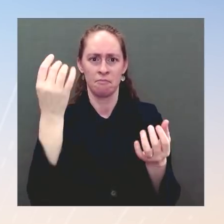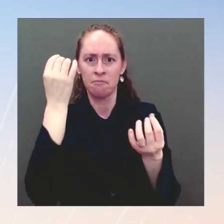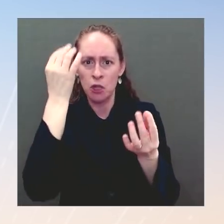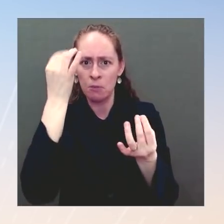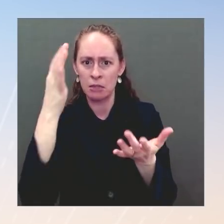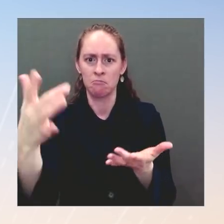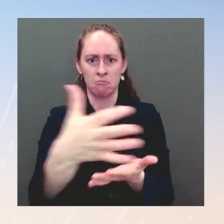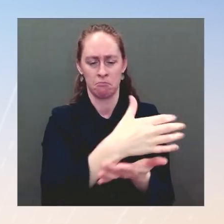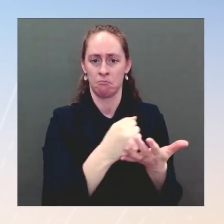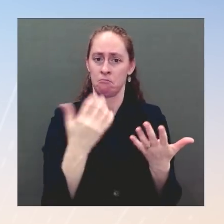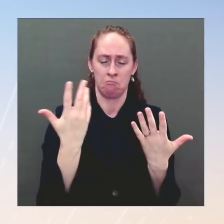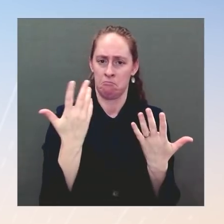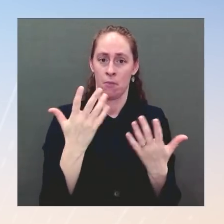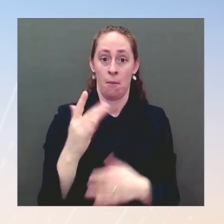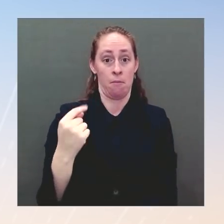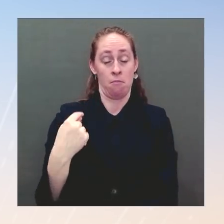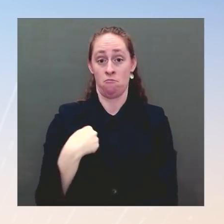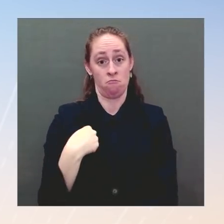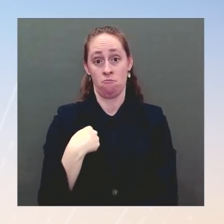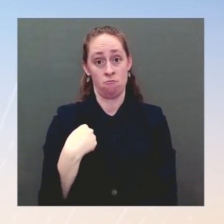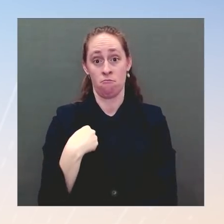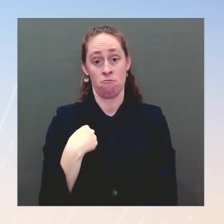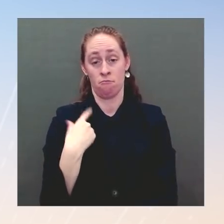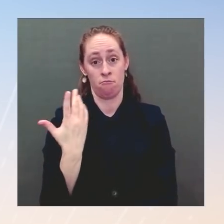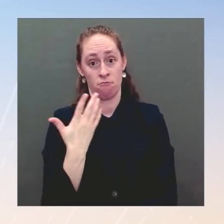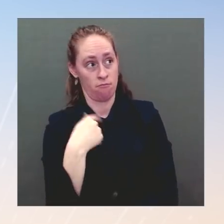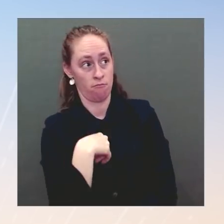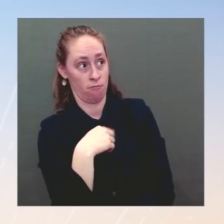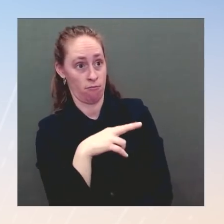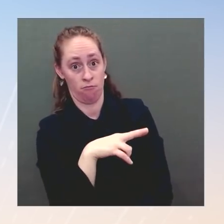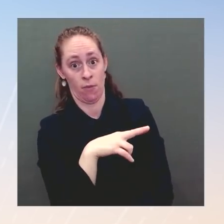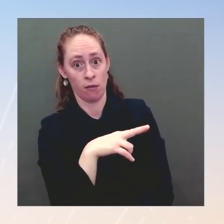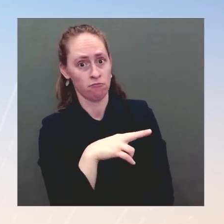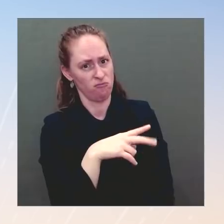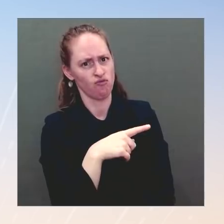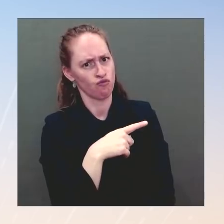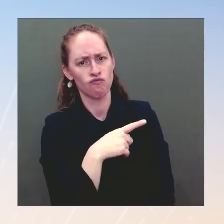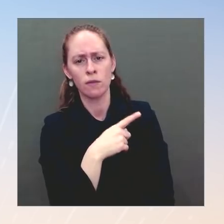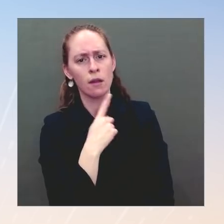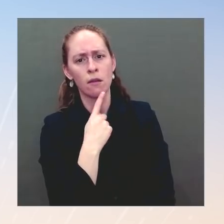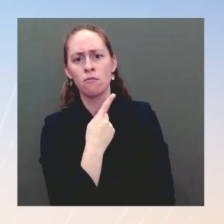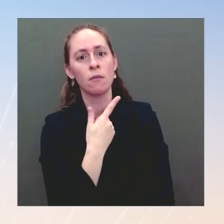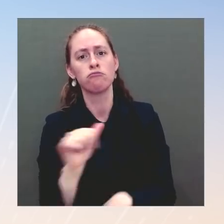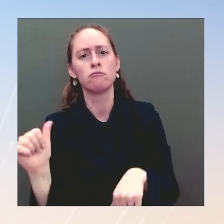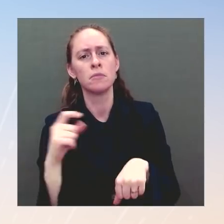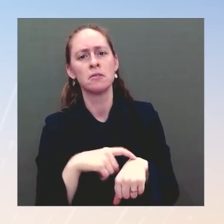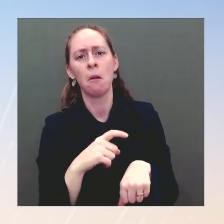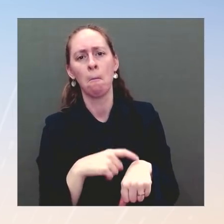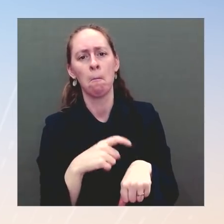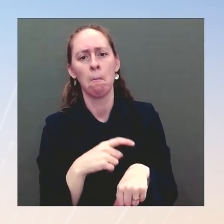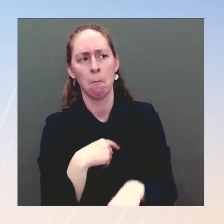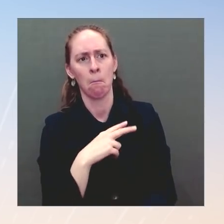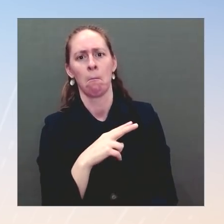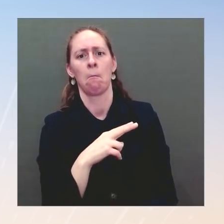I'd also note that, obviously, our preference would be that President Putin doesn't further invade. And as I said a few minutes ago,